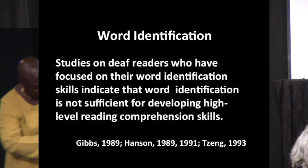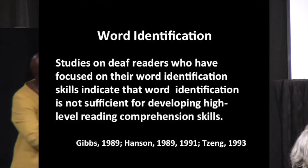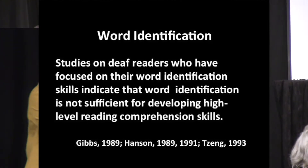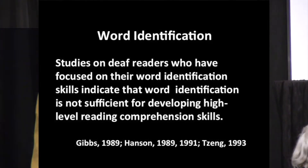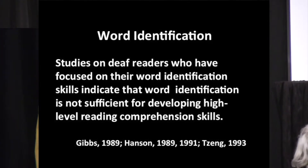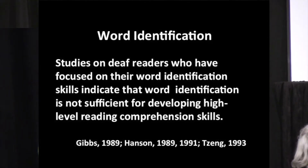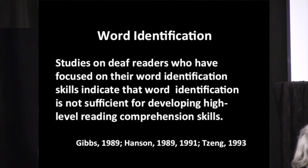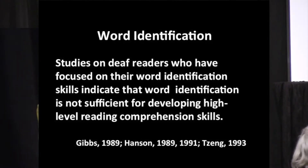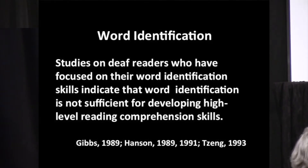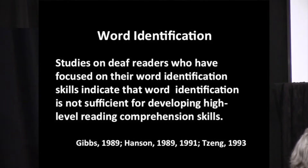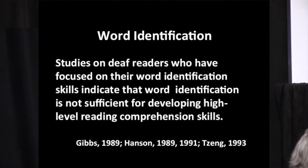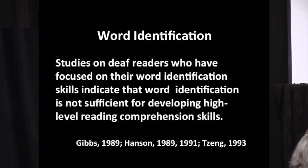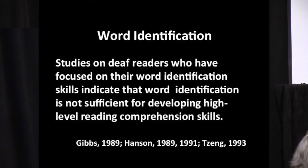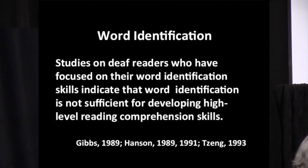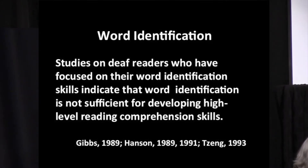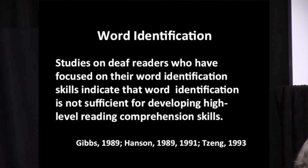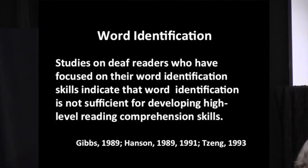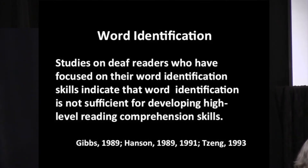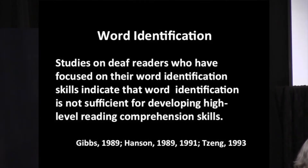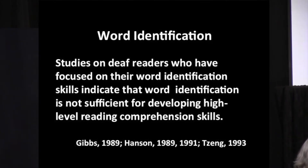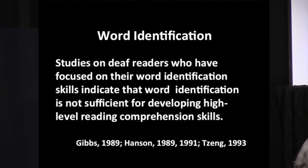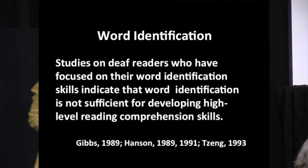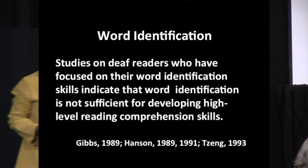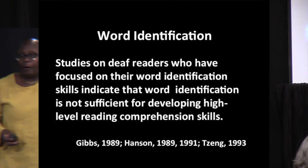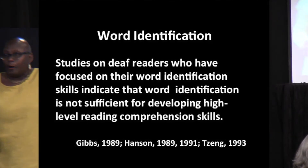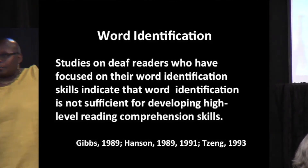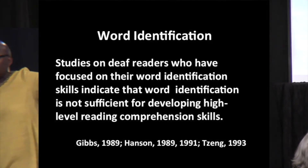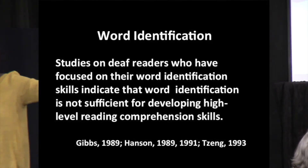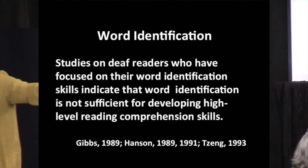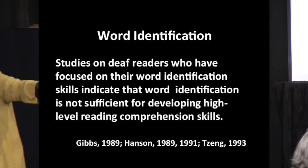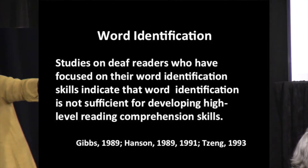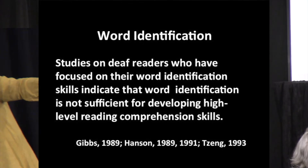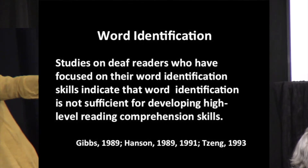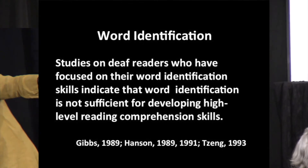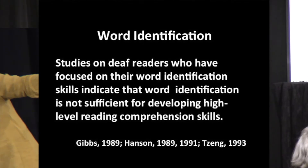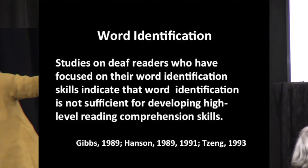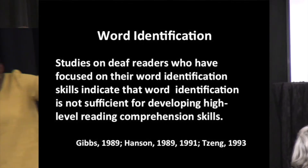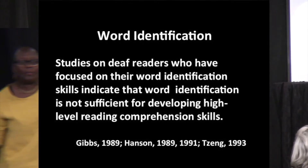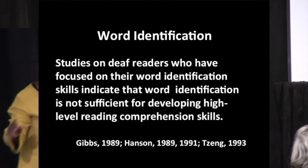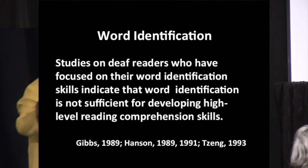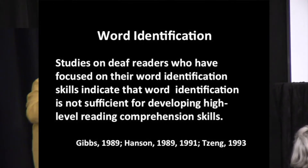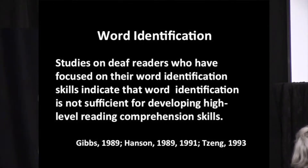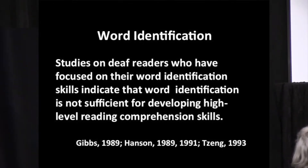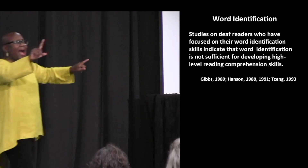You know that most schools teach reading and word by word process right?